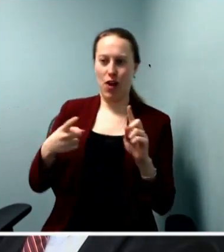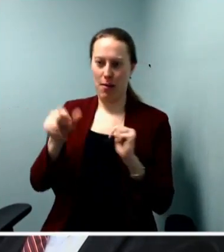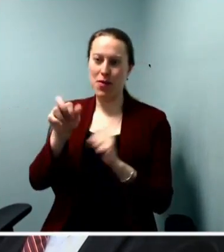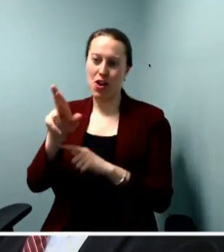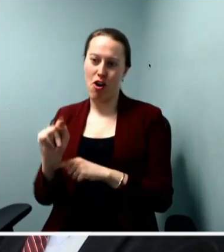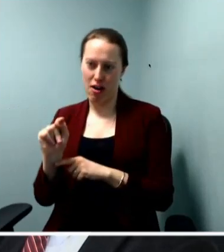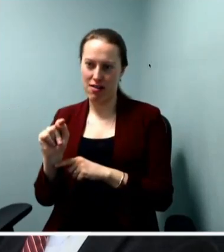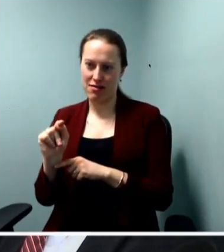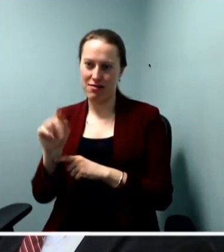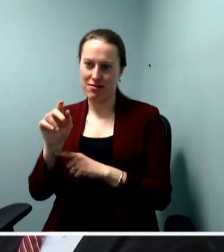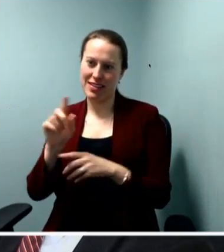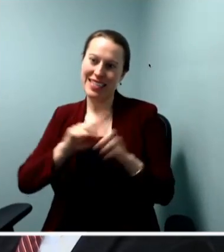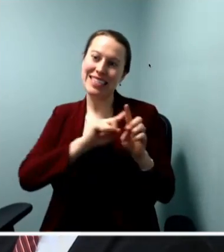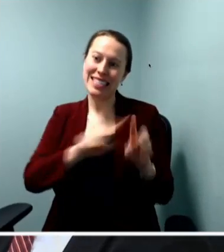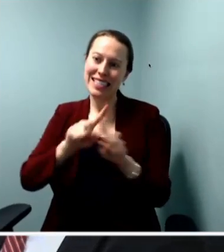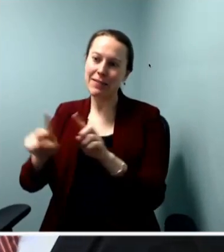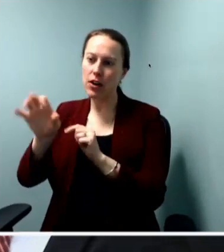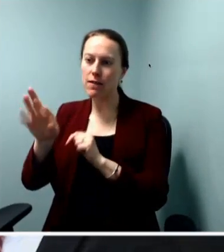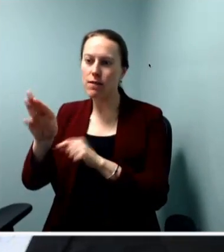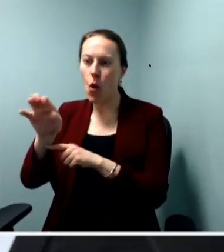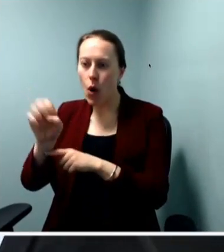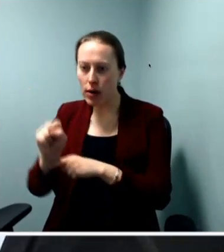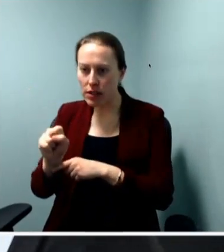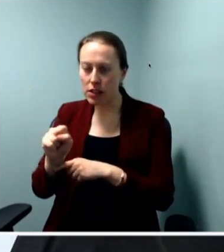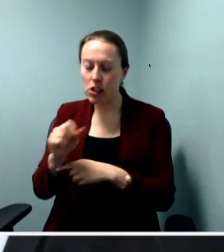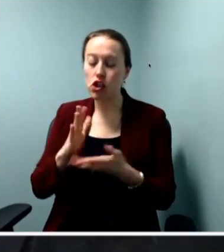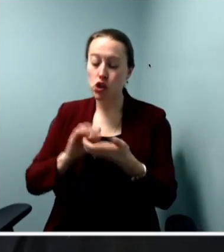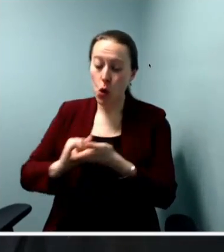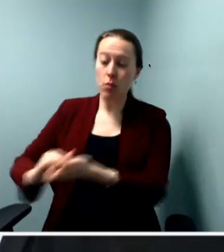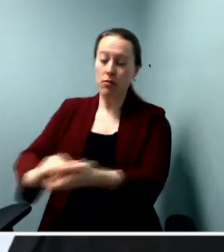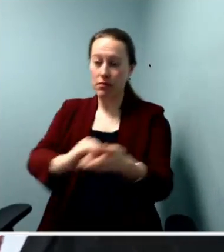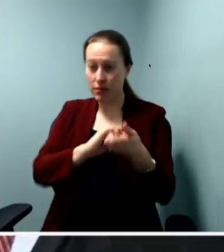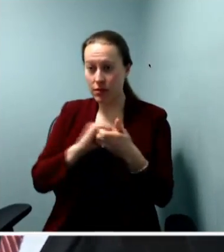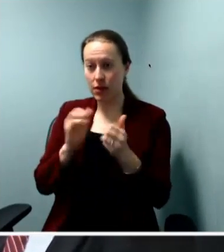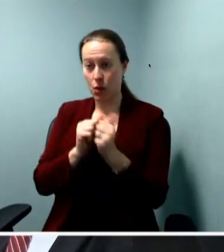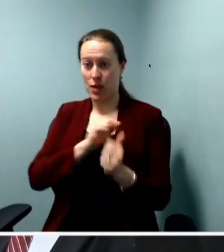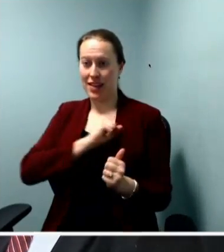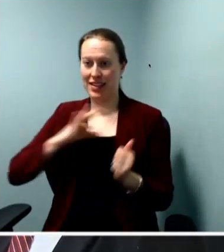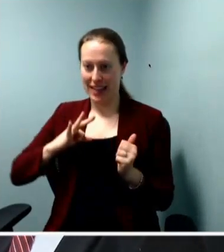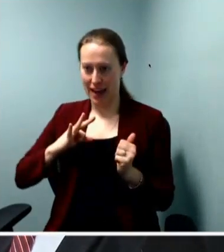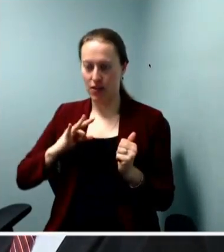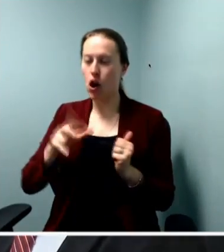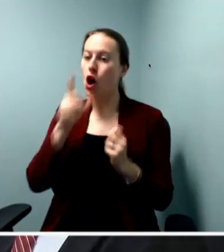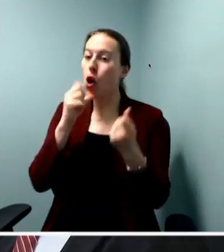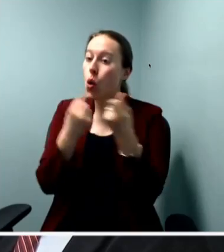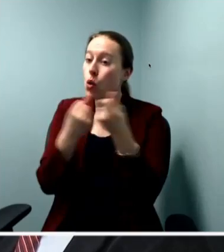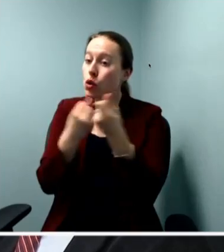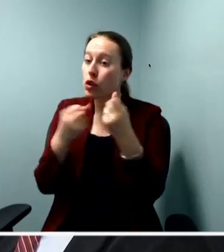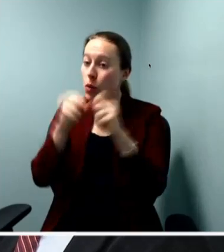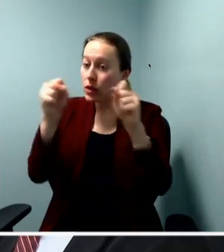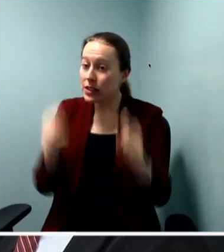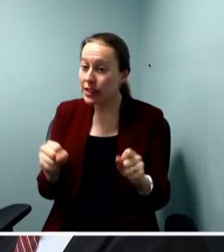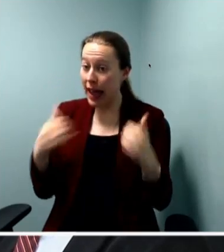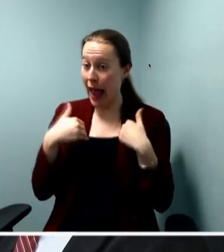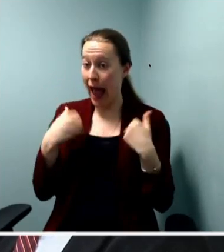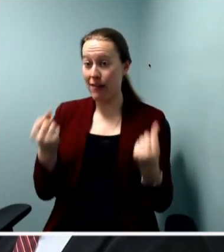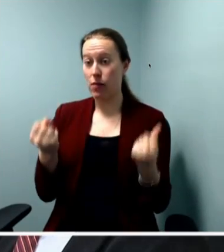Perhaps it's collaboration amongst the staff. Who is the support system? Is there an ASL interpreter there? Is there a TA there?